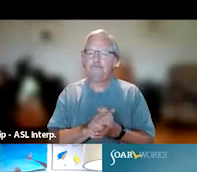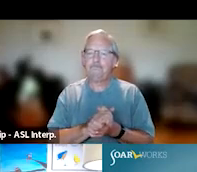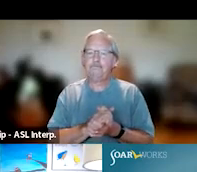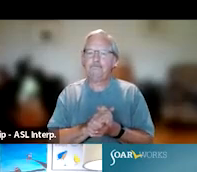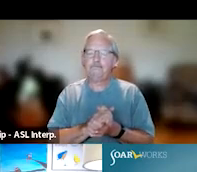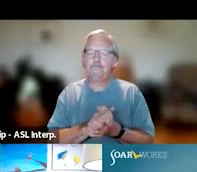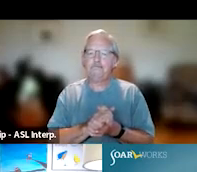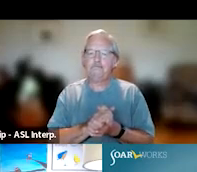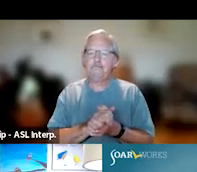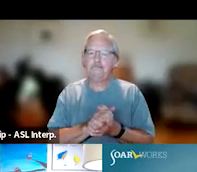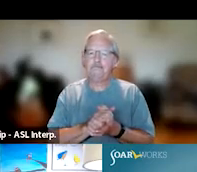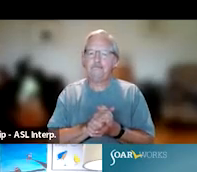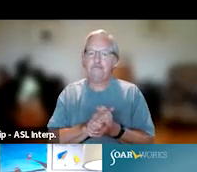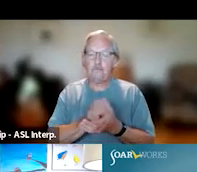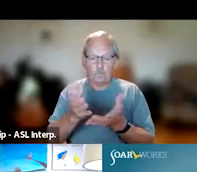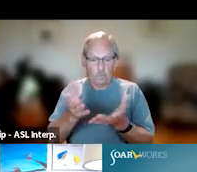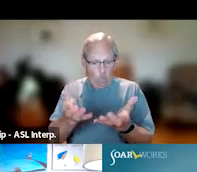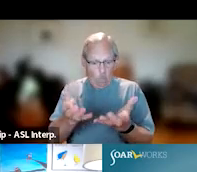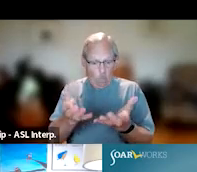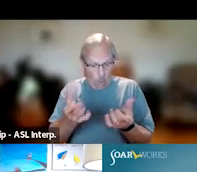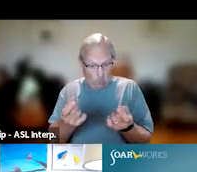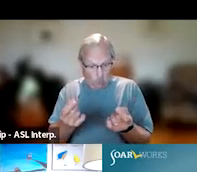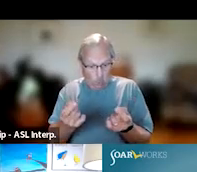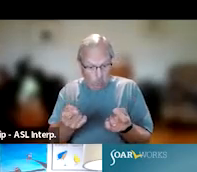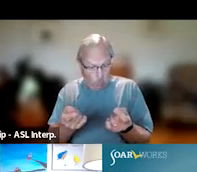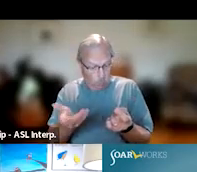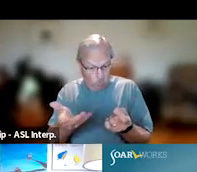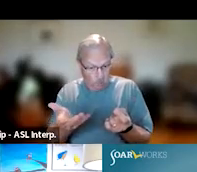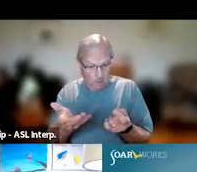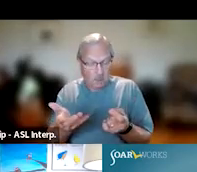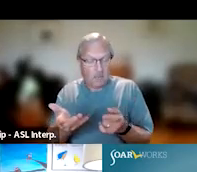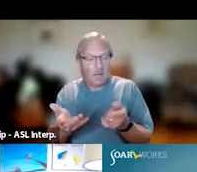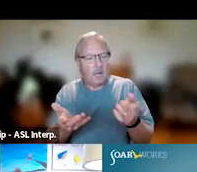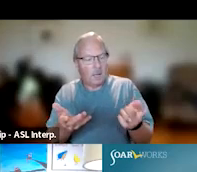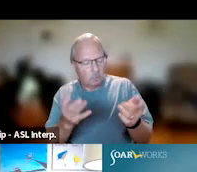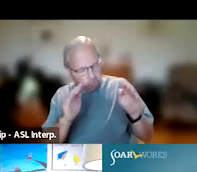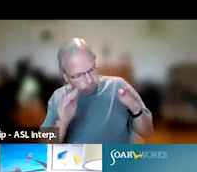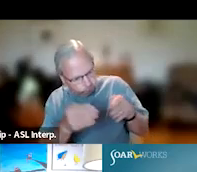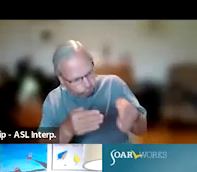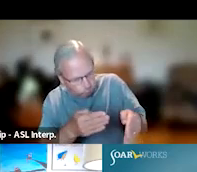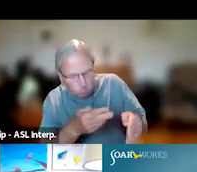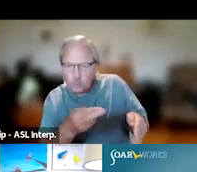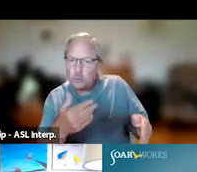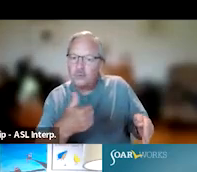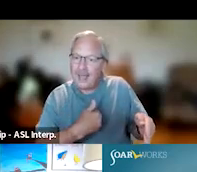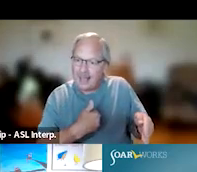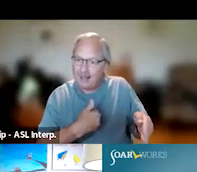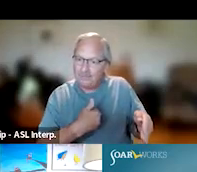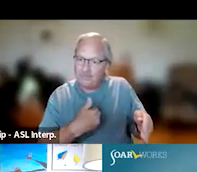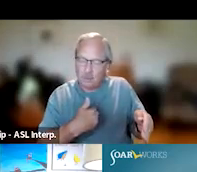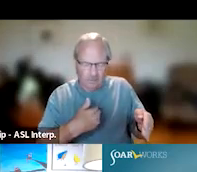What we want you to do is turn to the resources you have. So if you have questions and you're not sure